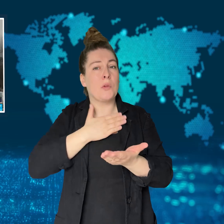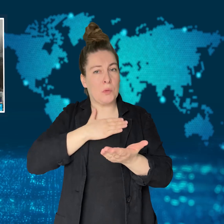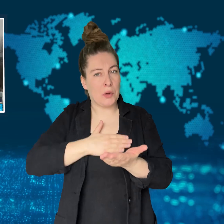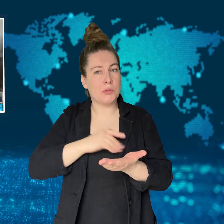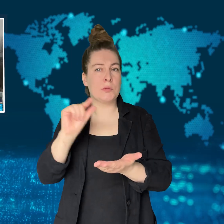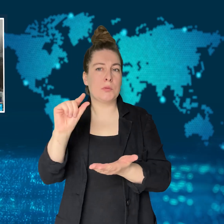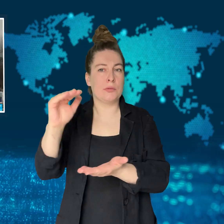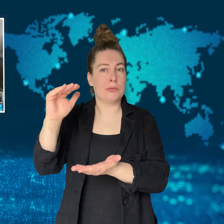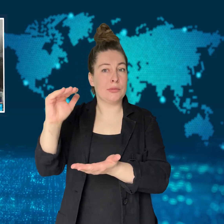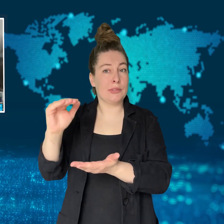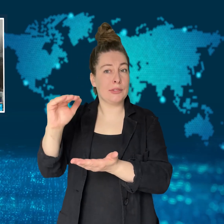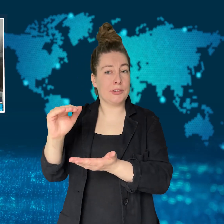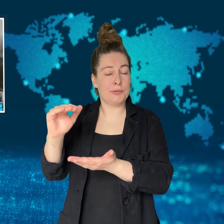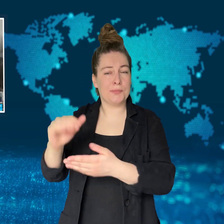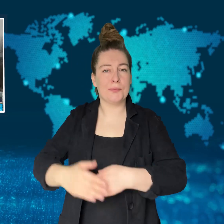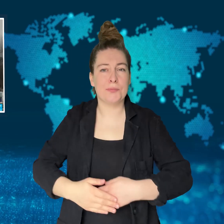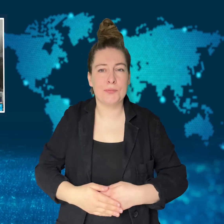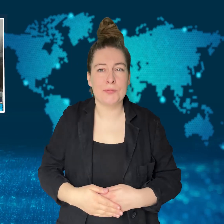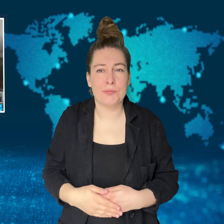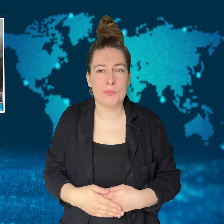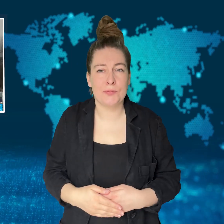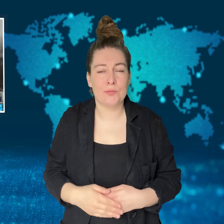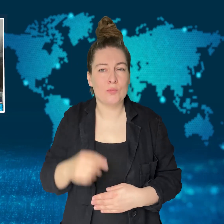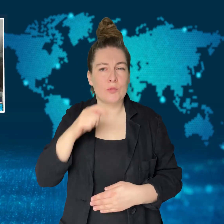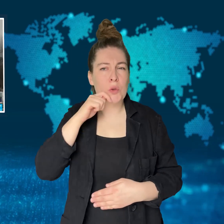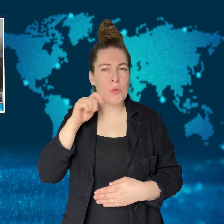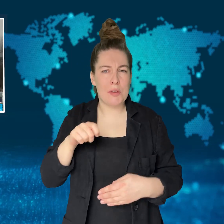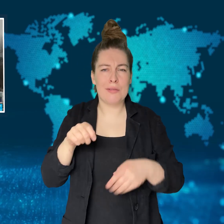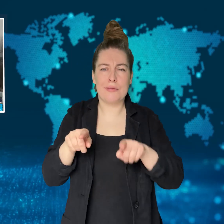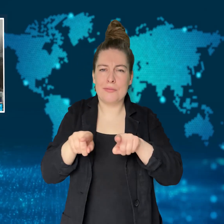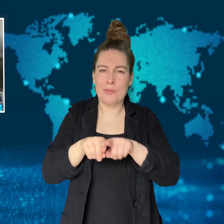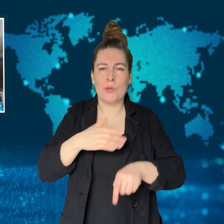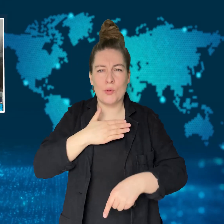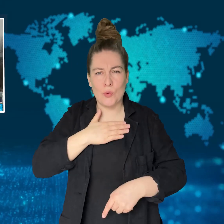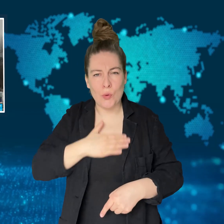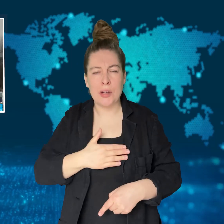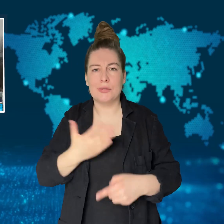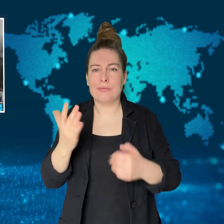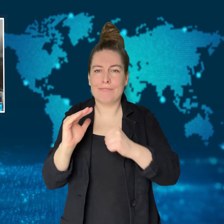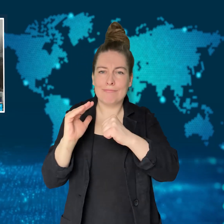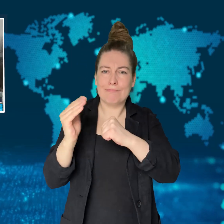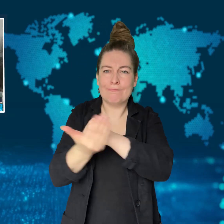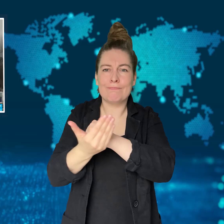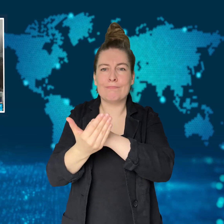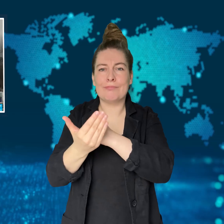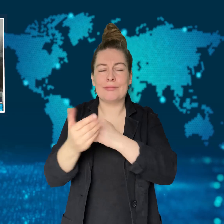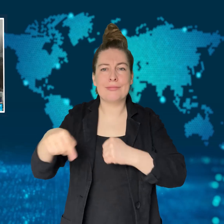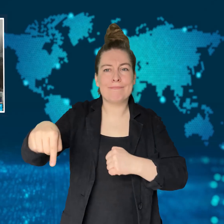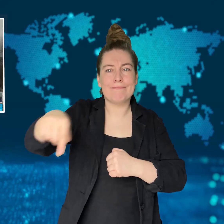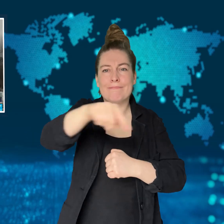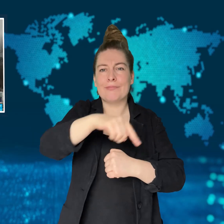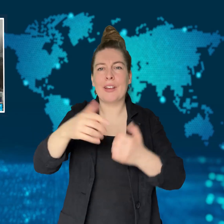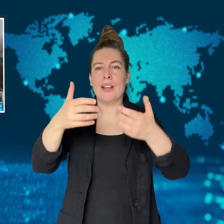"in principle." The two sides have continued to attack each other